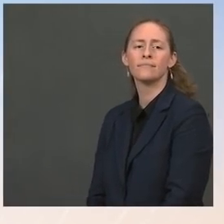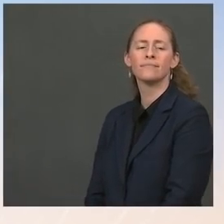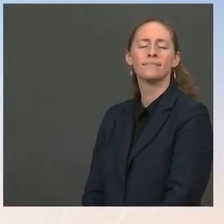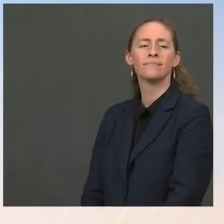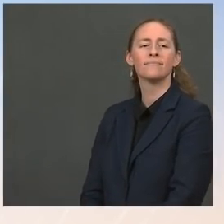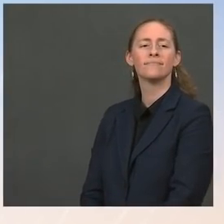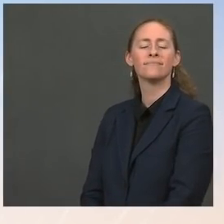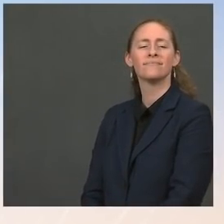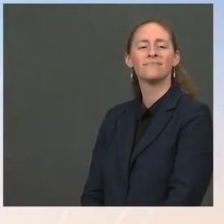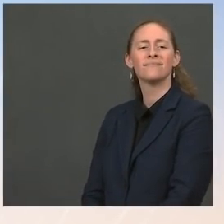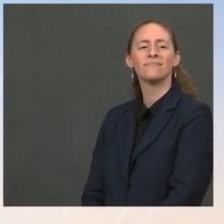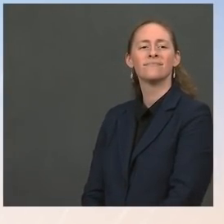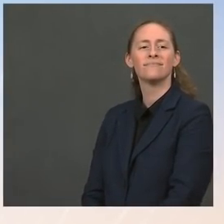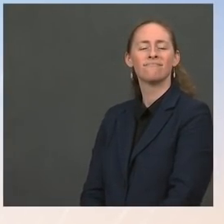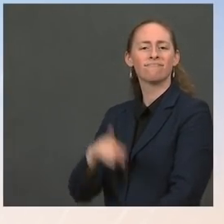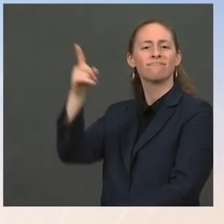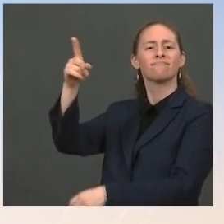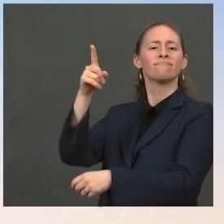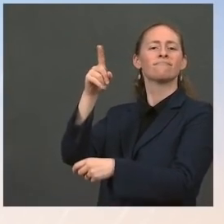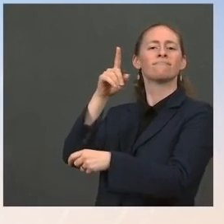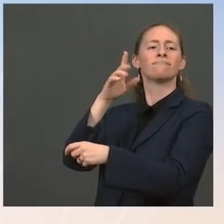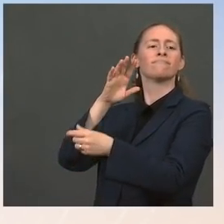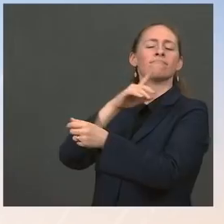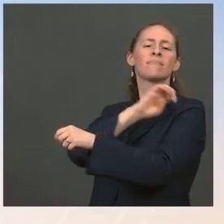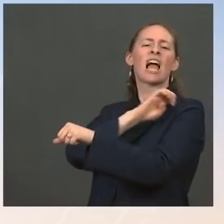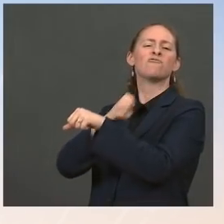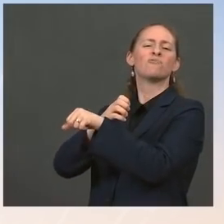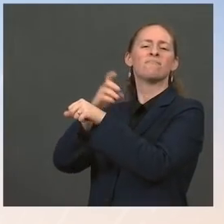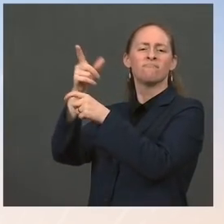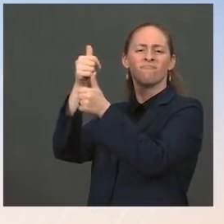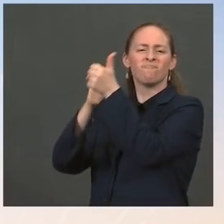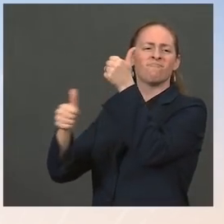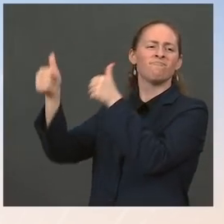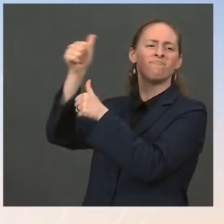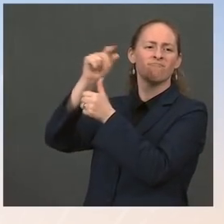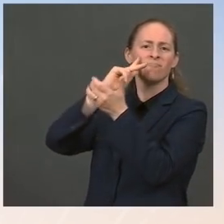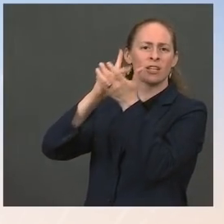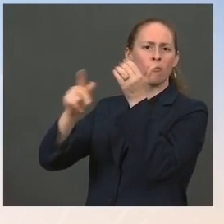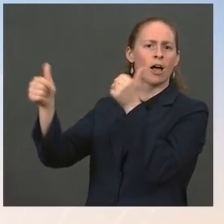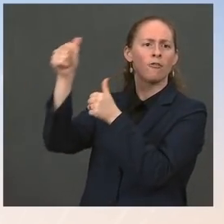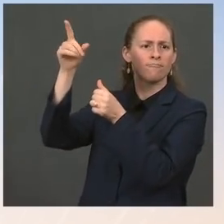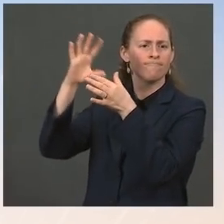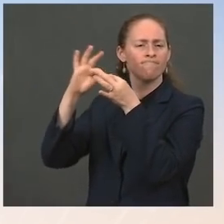did not rule out a ban on crude oil exports to keep U.S. energy prices down.